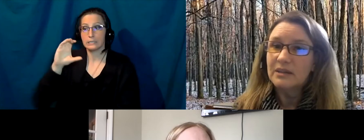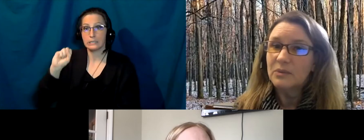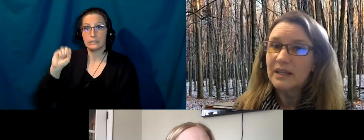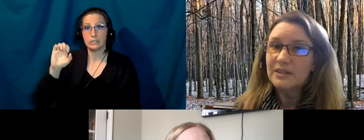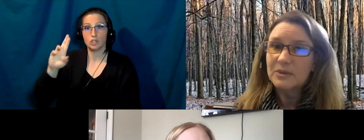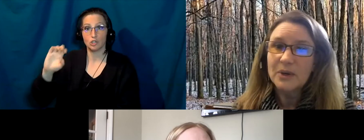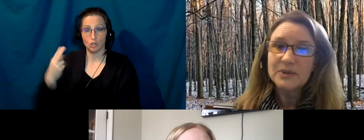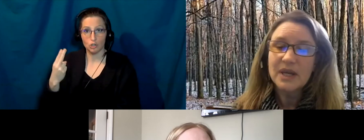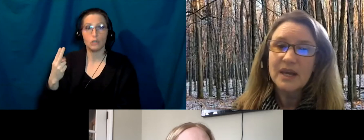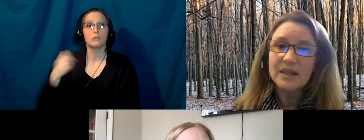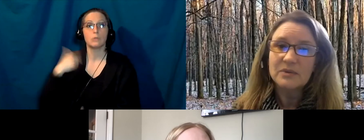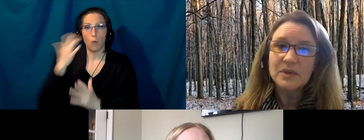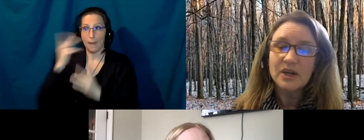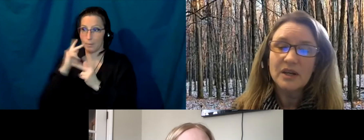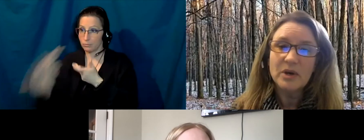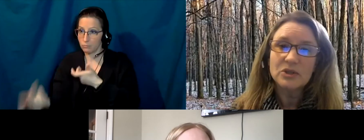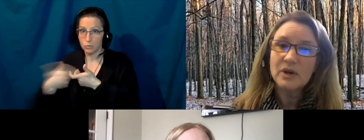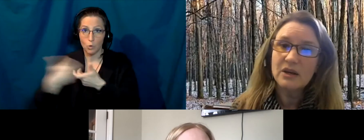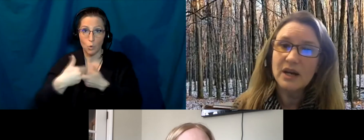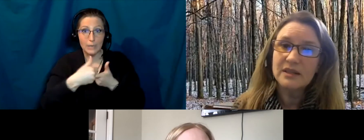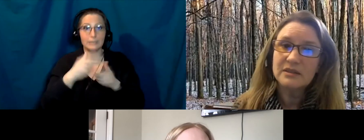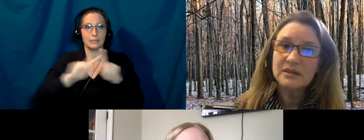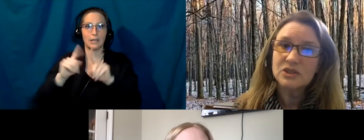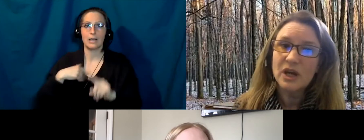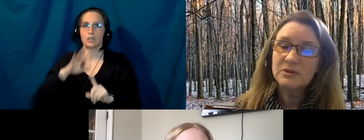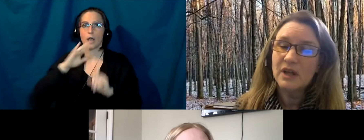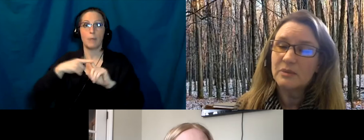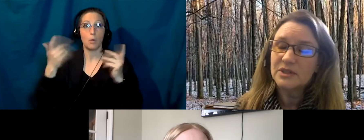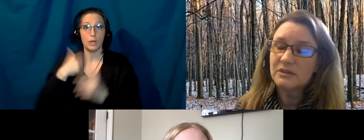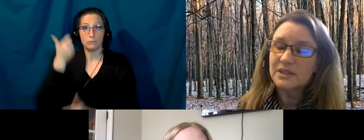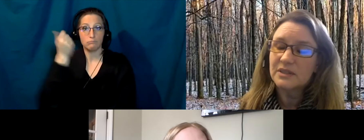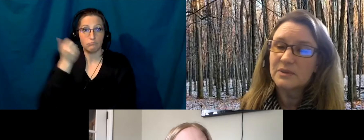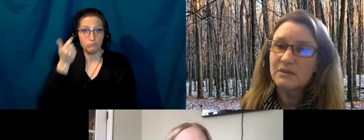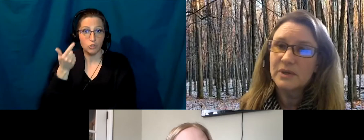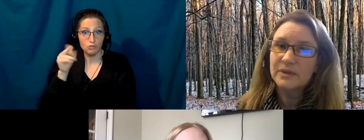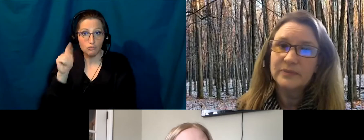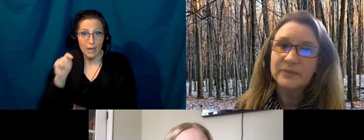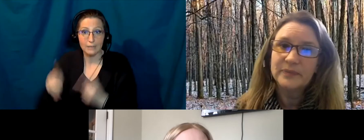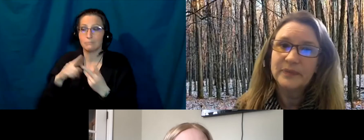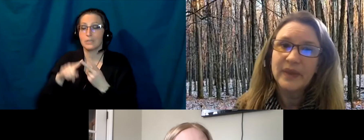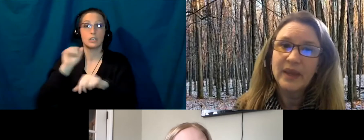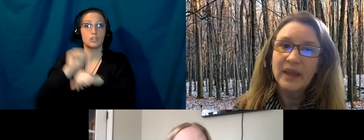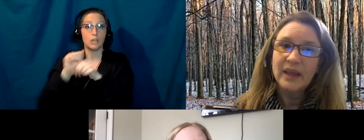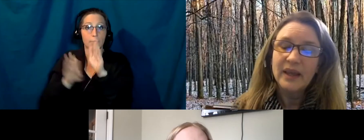wanting to do those and then I talk about training grants, job development services with everyone.